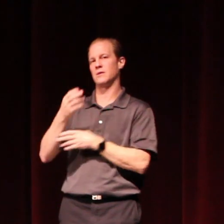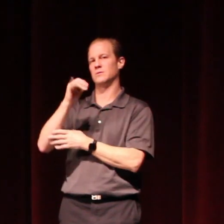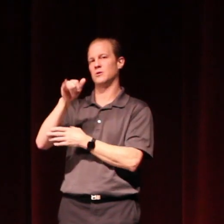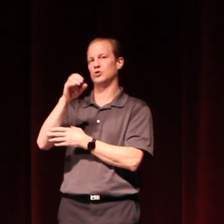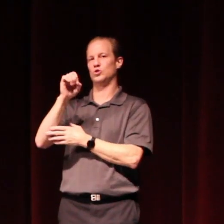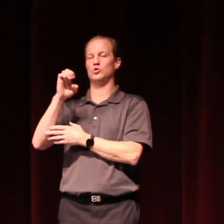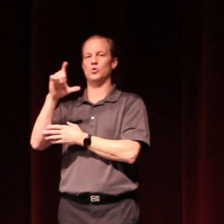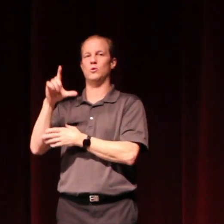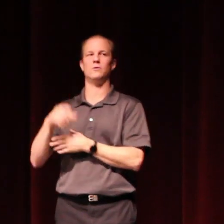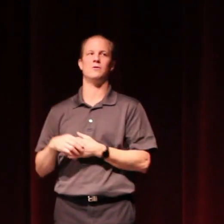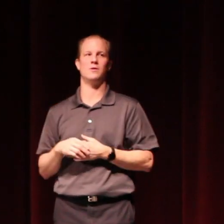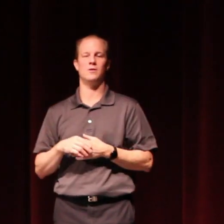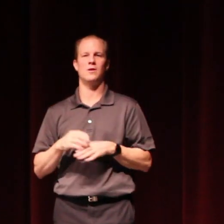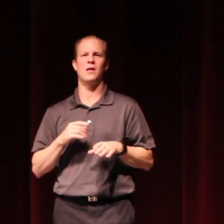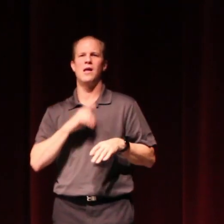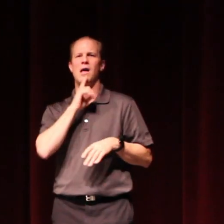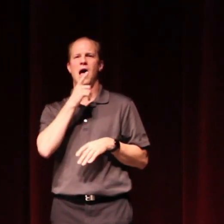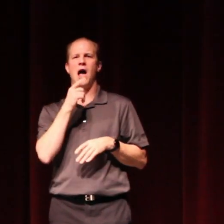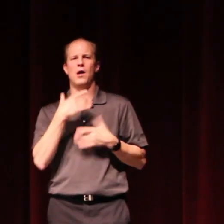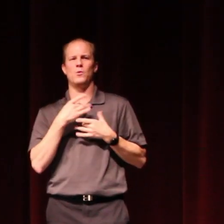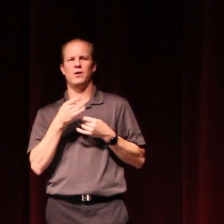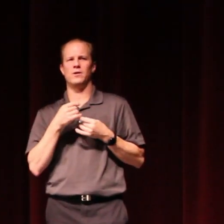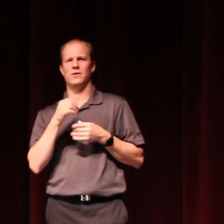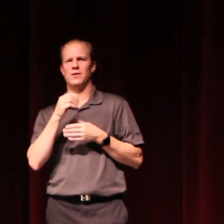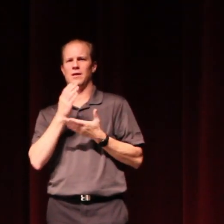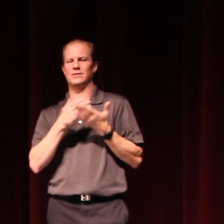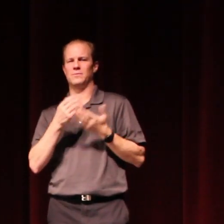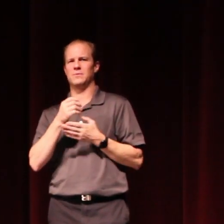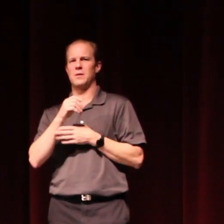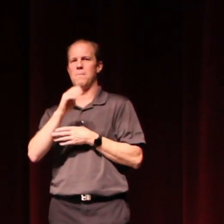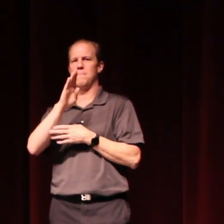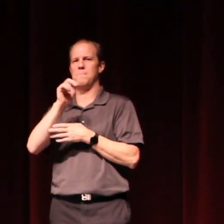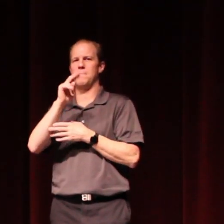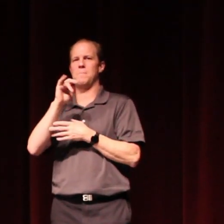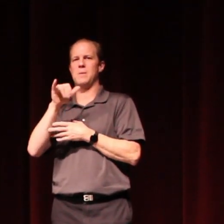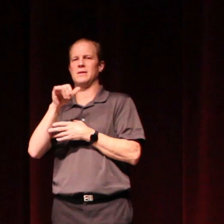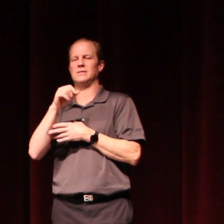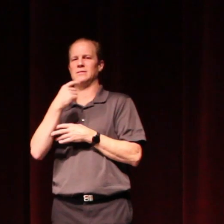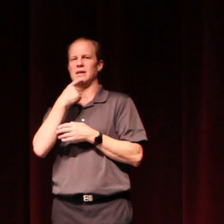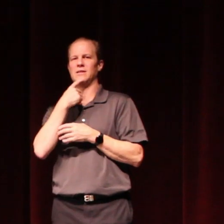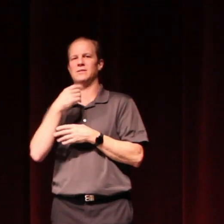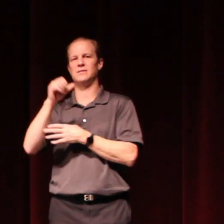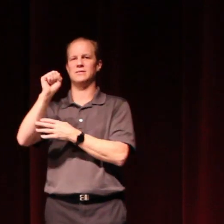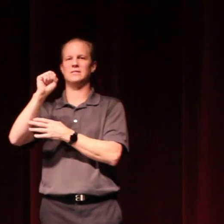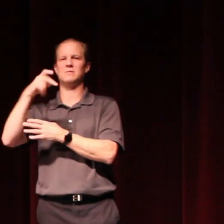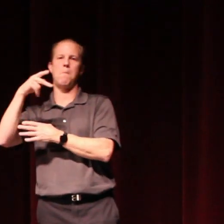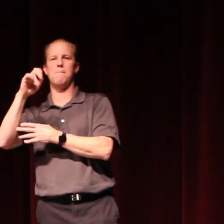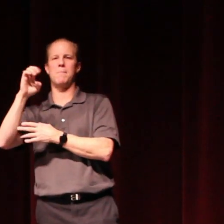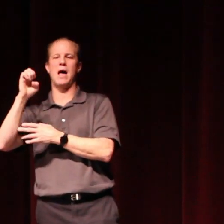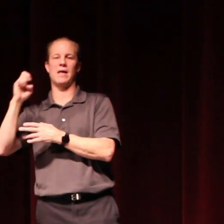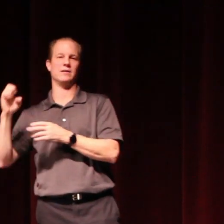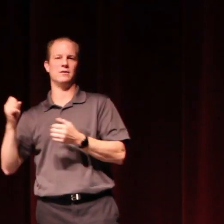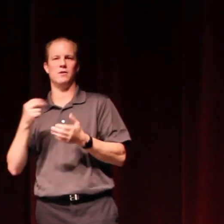I really like something that Benny said. Backbone. When I think about a policy board and how we